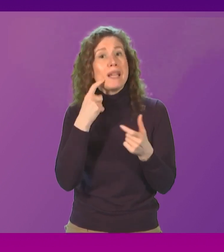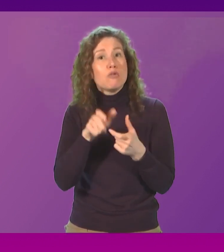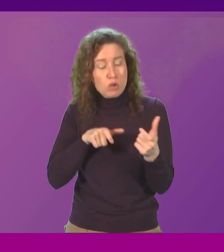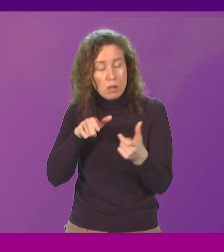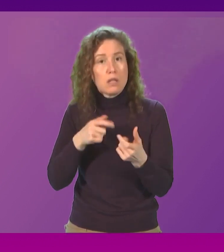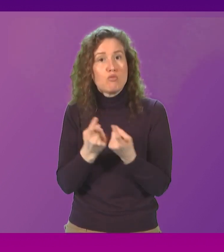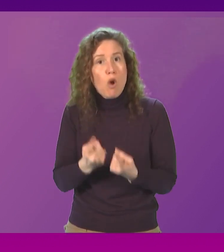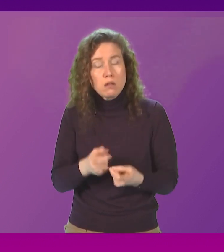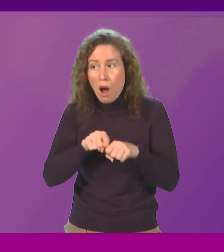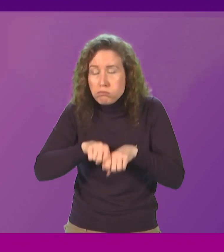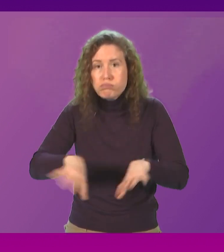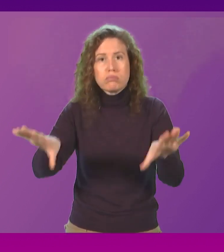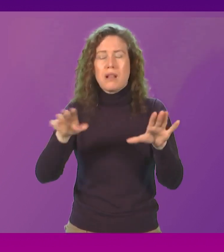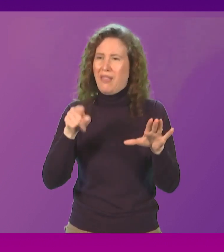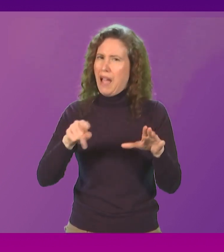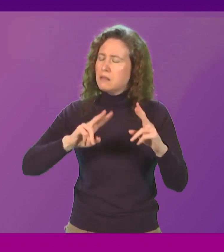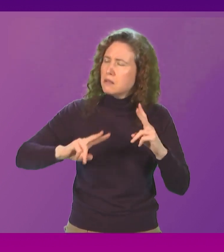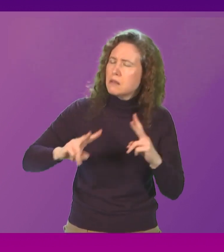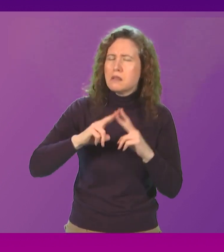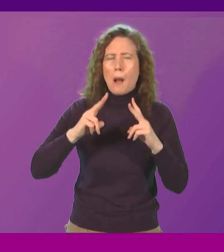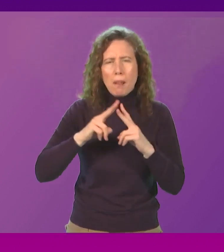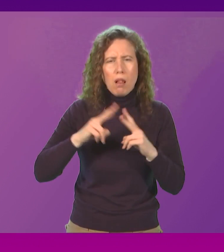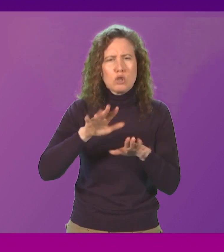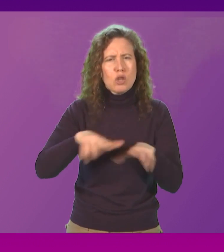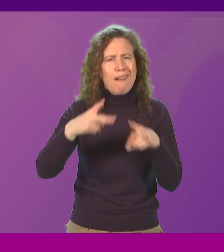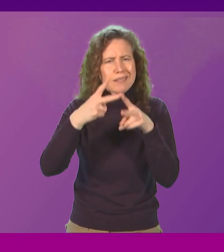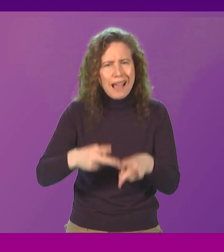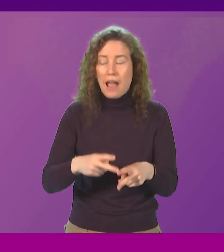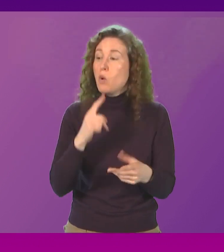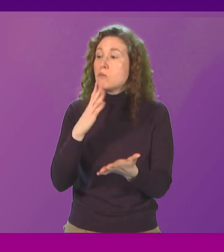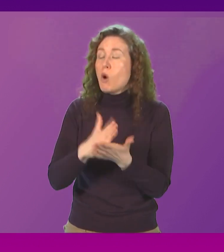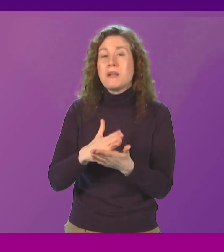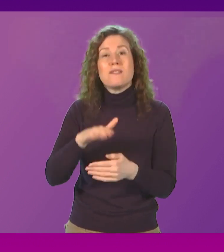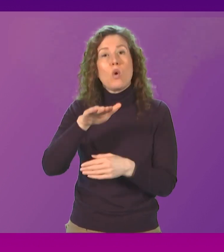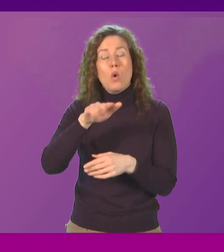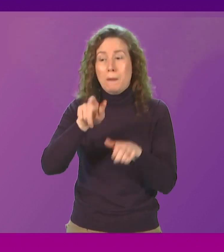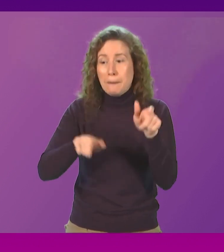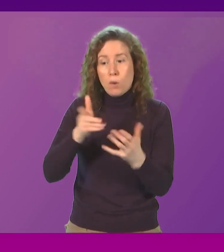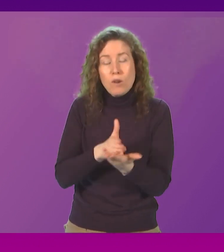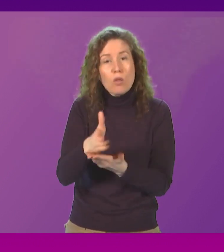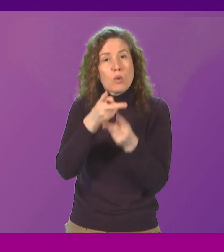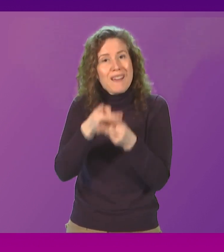period products; expanded—doubled—childcare; the Promise for care-experienced young people— Thank you!